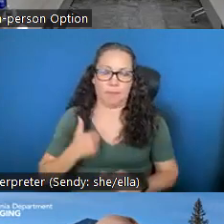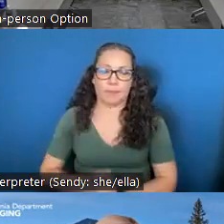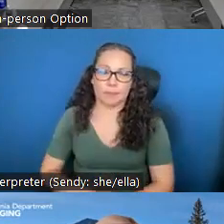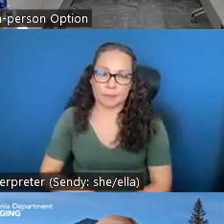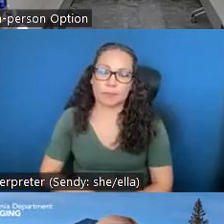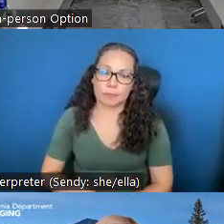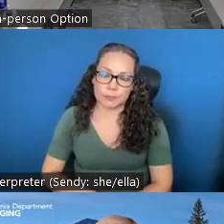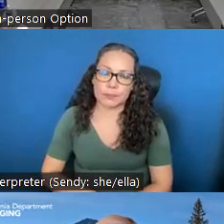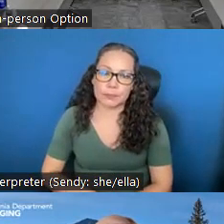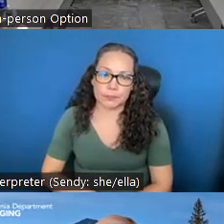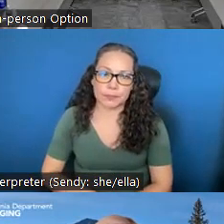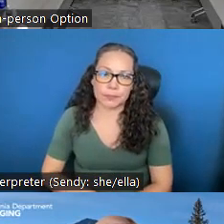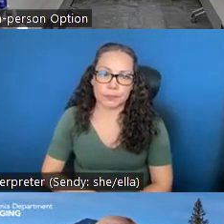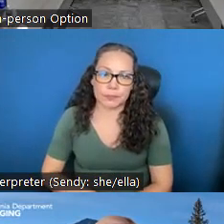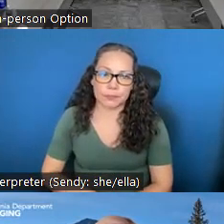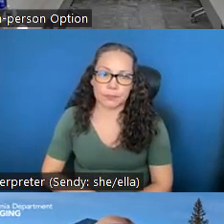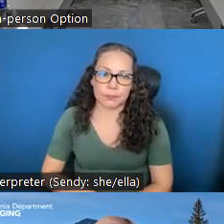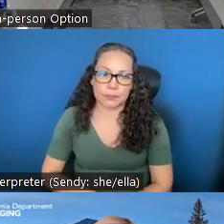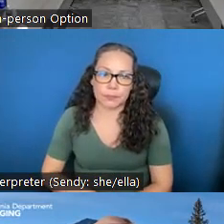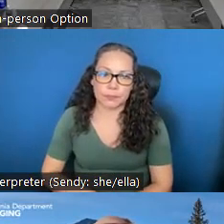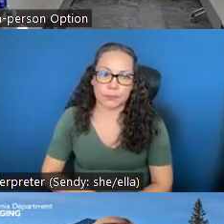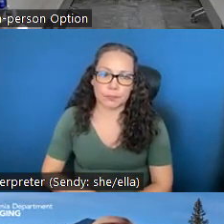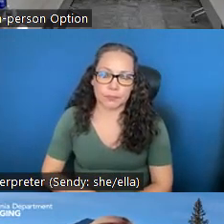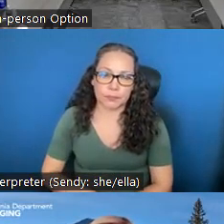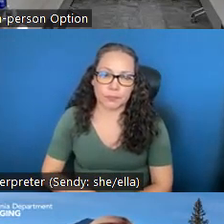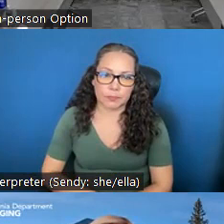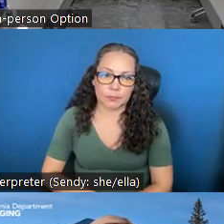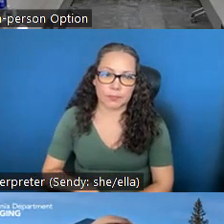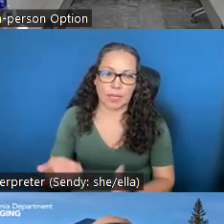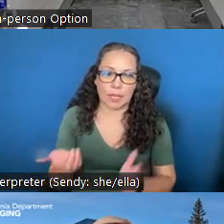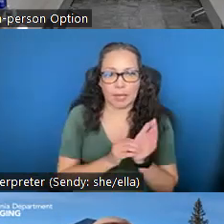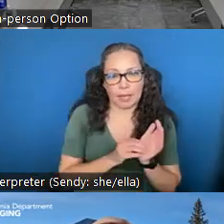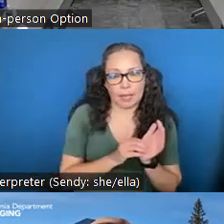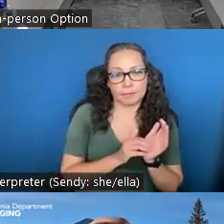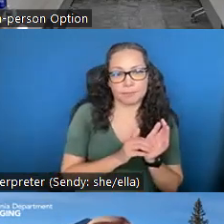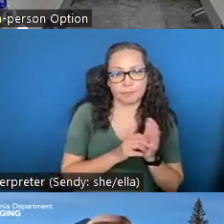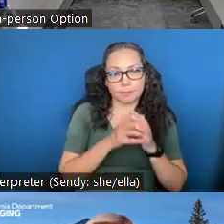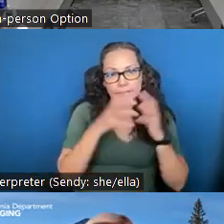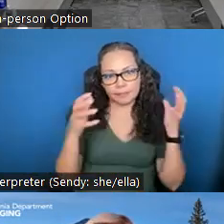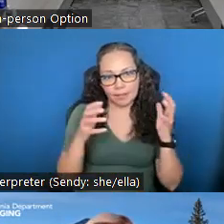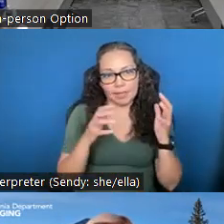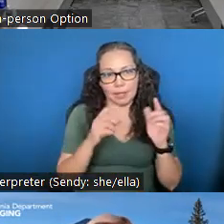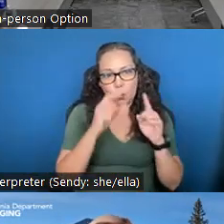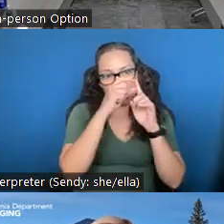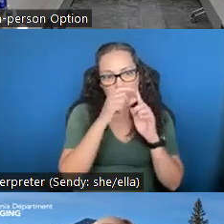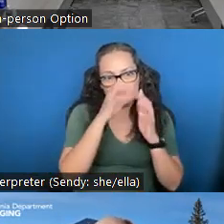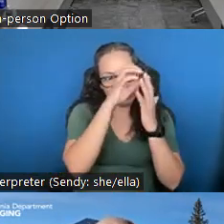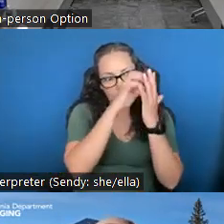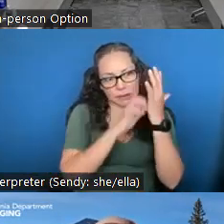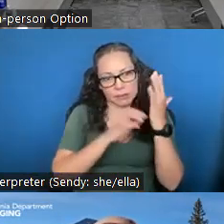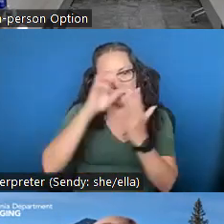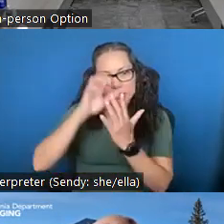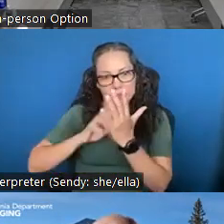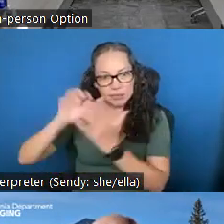slide again a lot of words but if you were one of the interviewees these were the questions